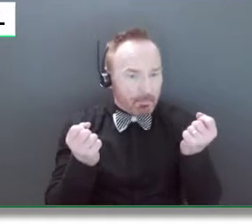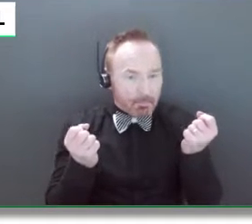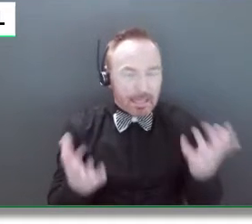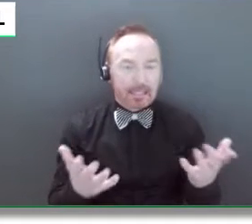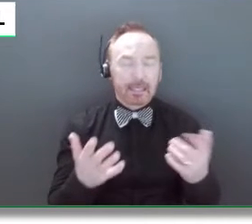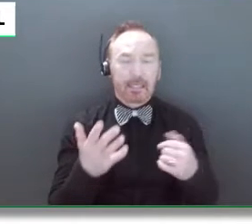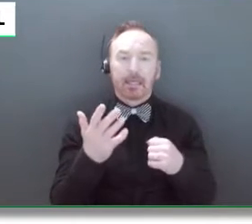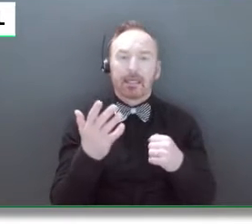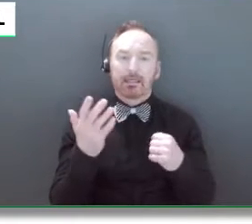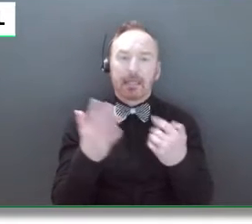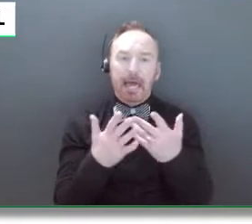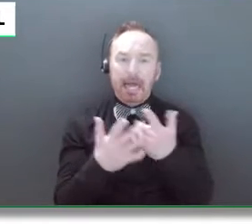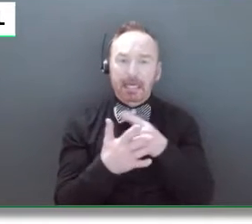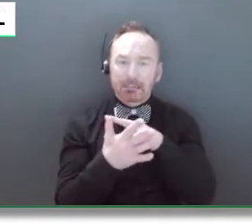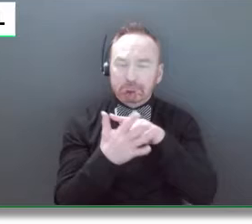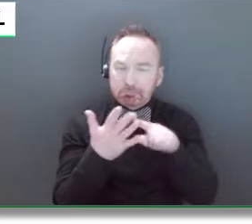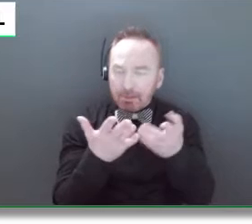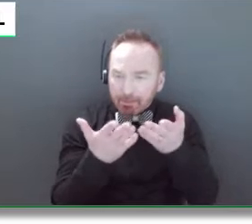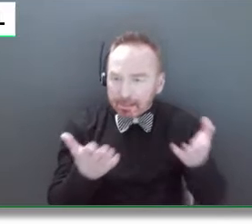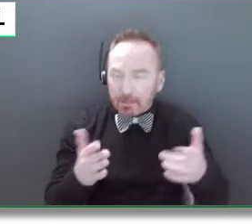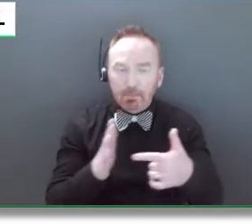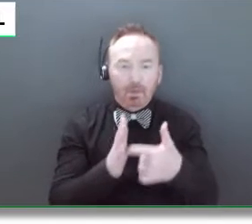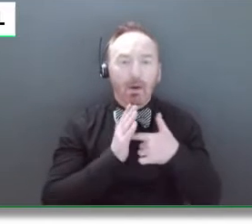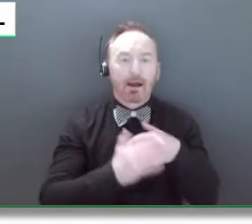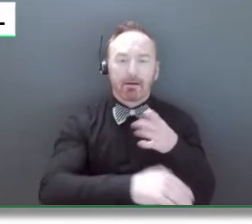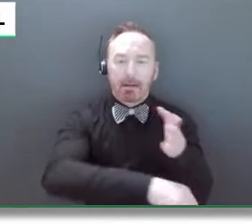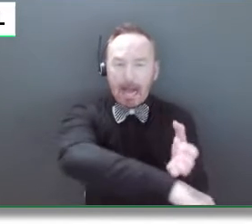beginning of the phase where we all can you know connect